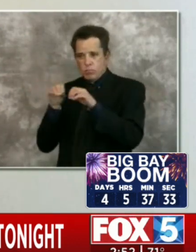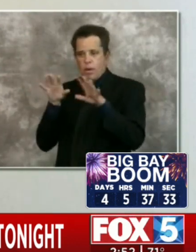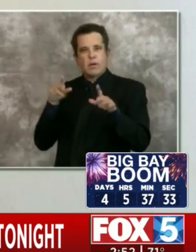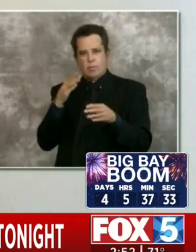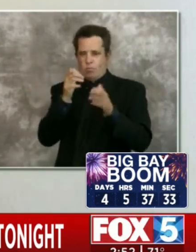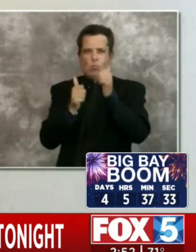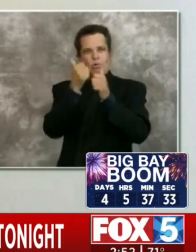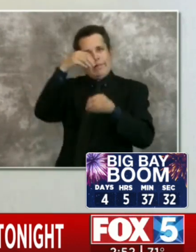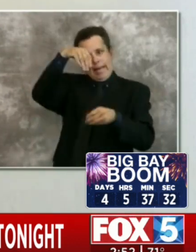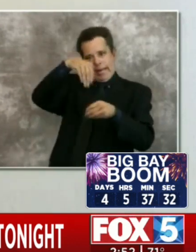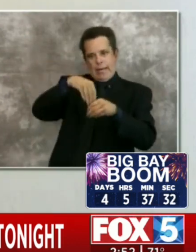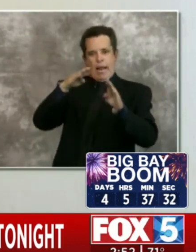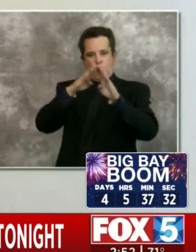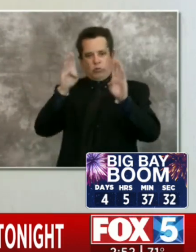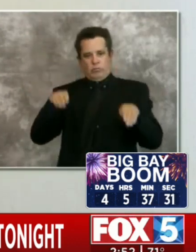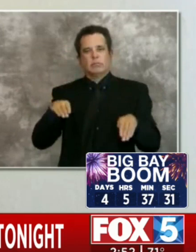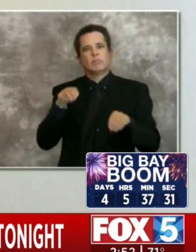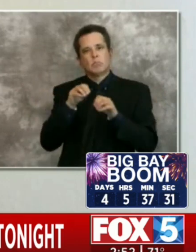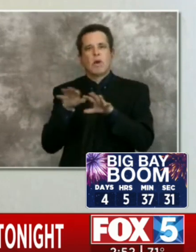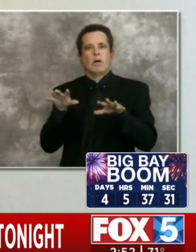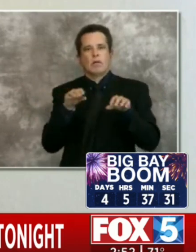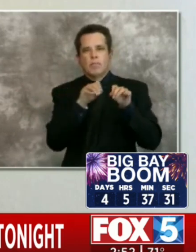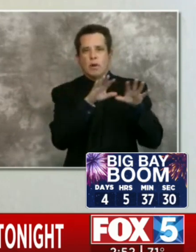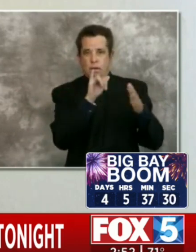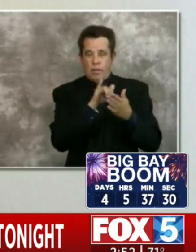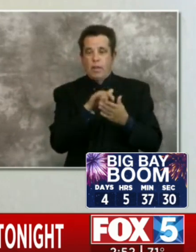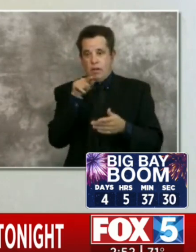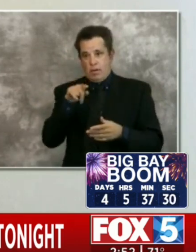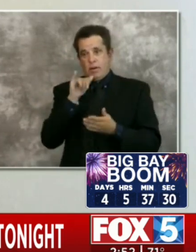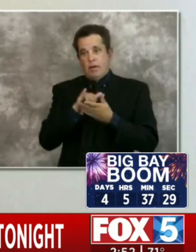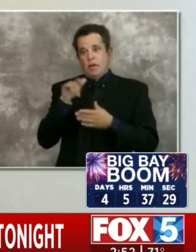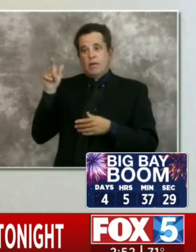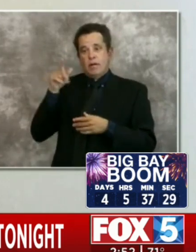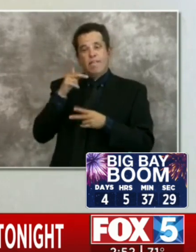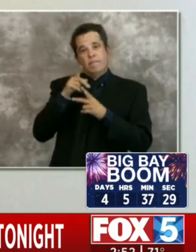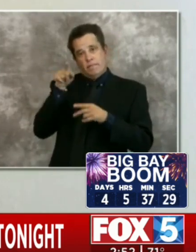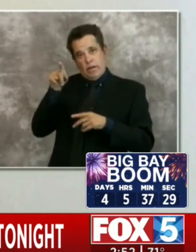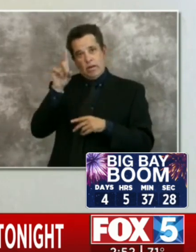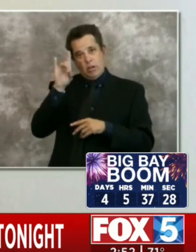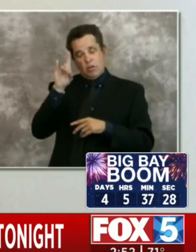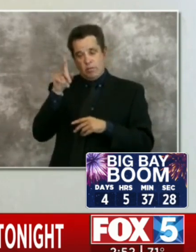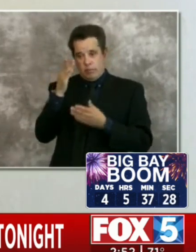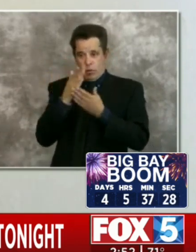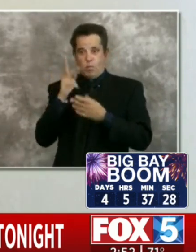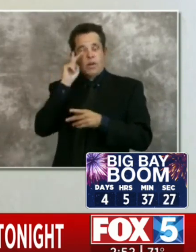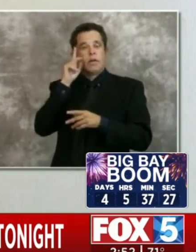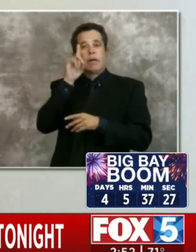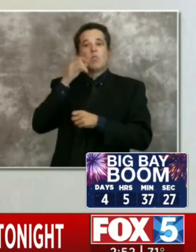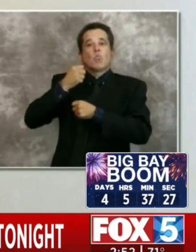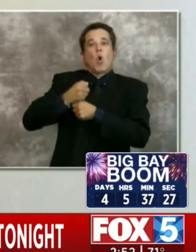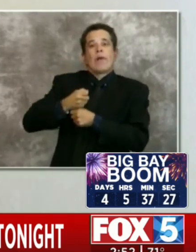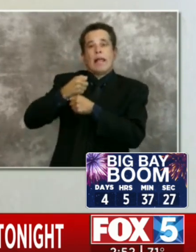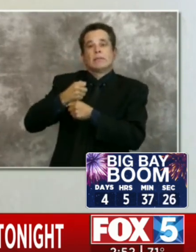TYPES OF OUTDOOR SETTINGS WHETHER THAT BEACHES OR PARTS FOR PROTESTS. CONTACT TRACERS